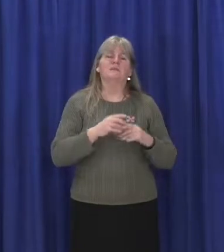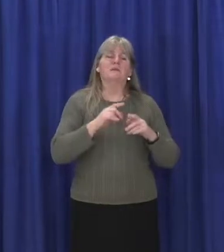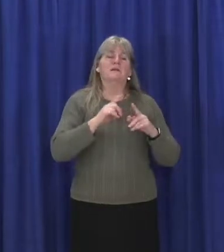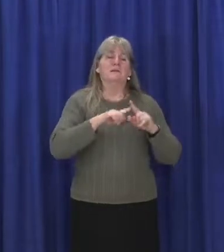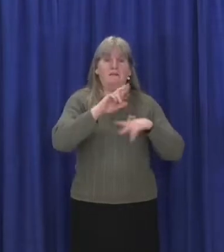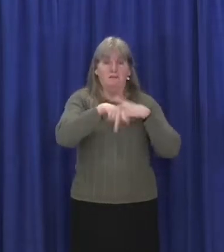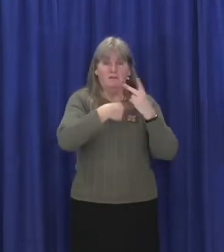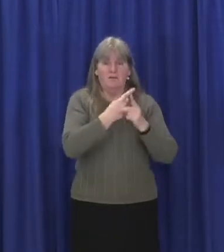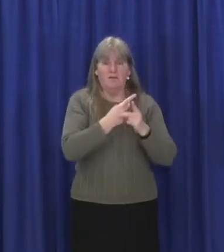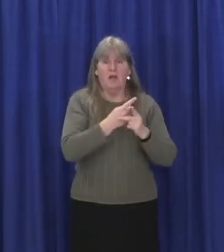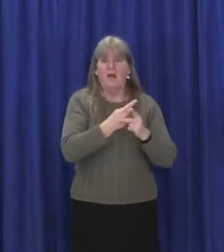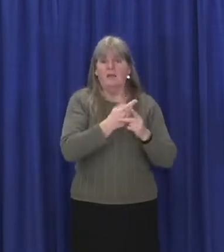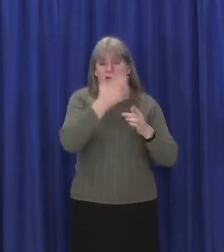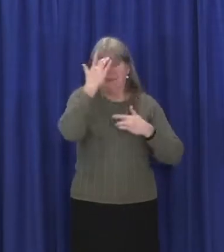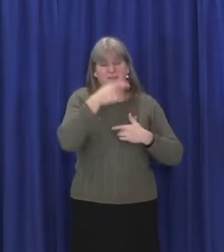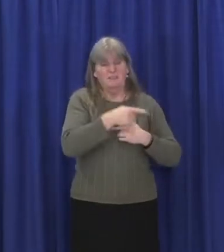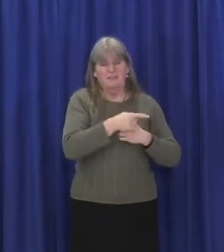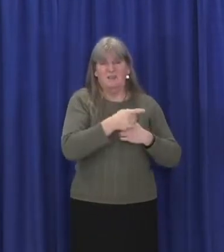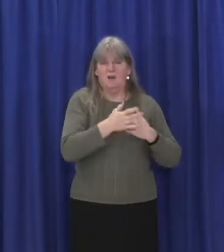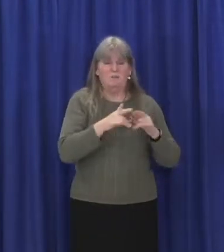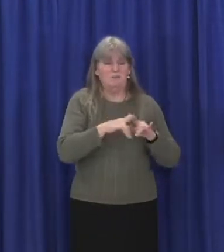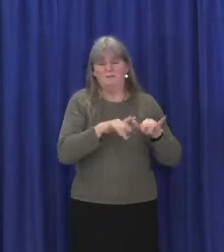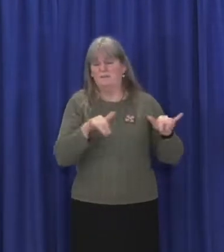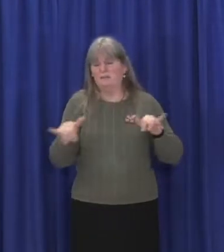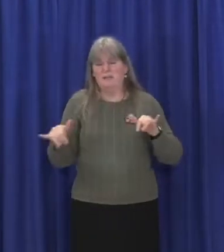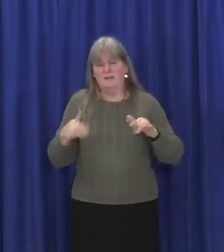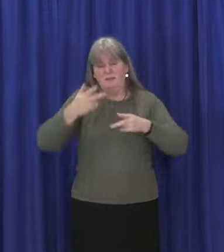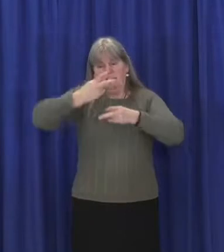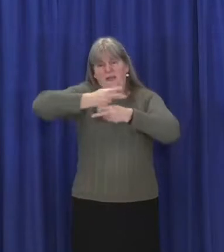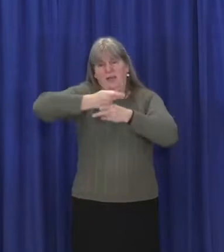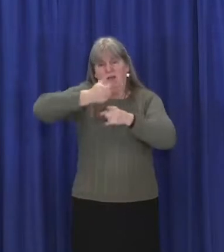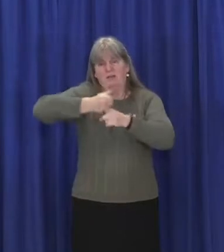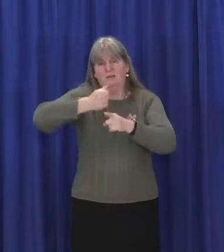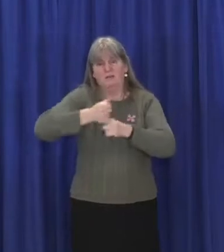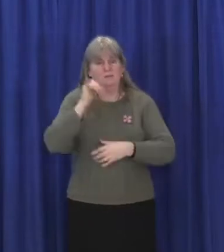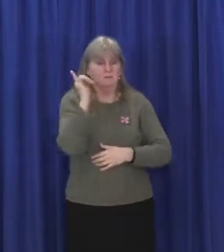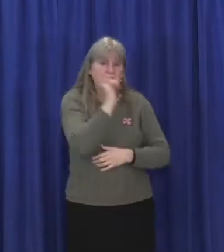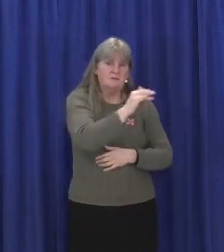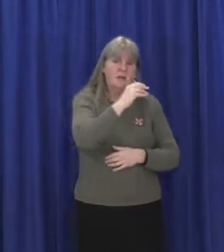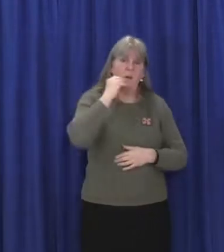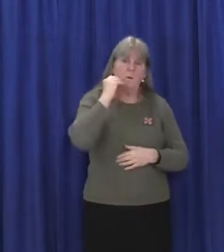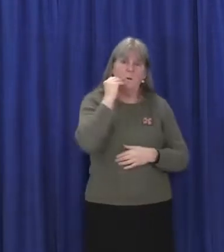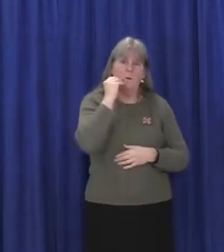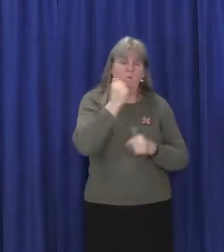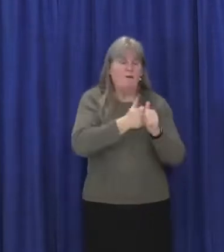similar, which is stay home, take care of yourself, keep your germs away from others